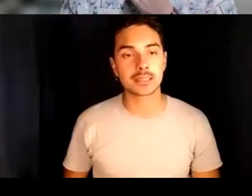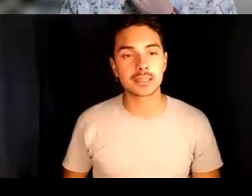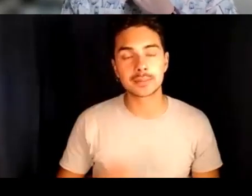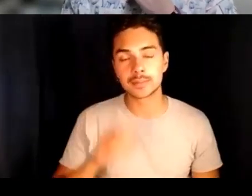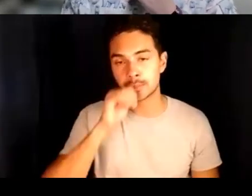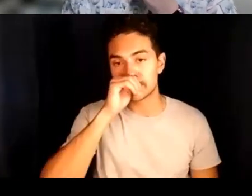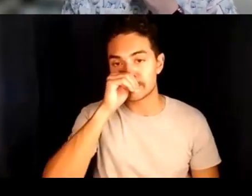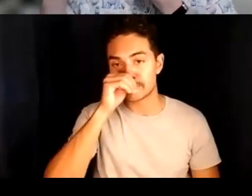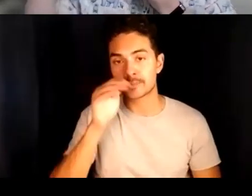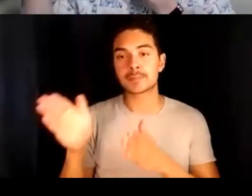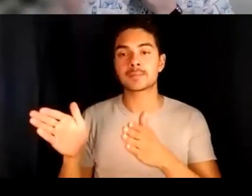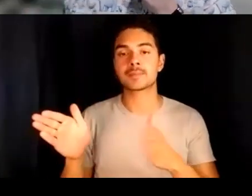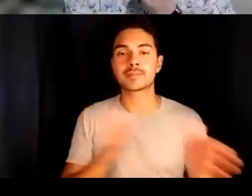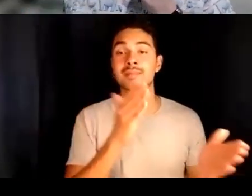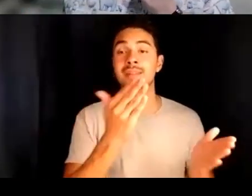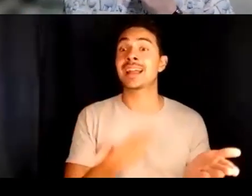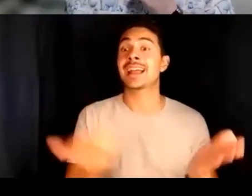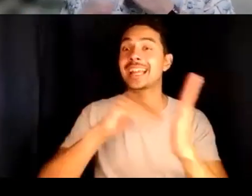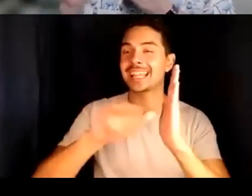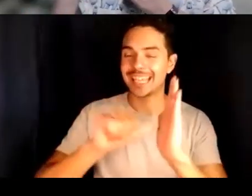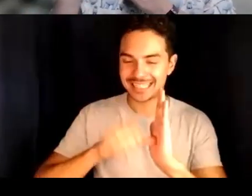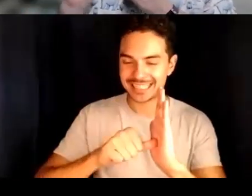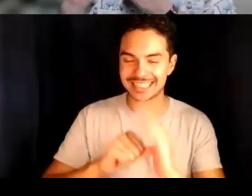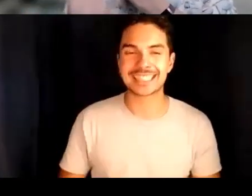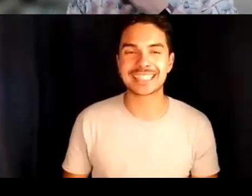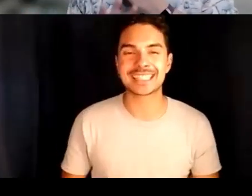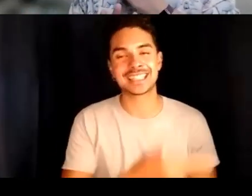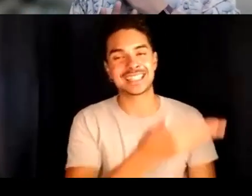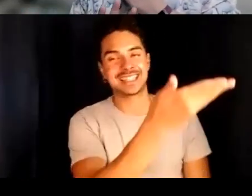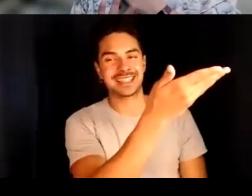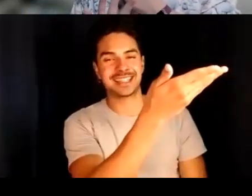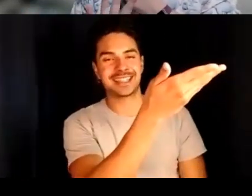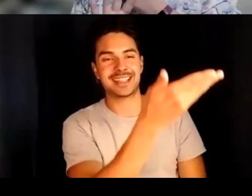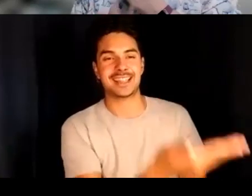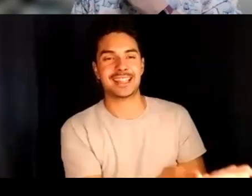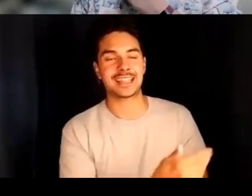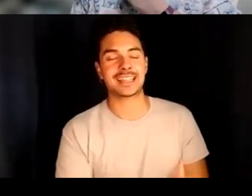And again, these, if you can stick to,